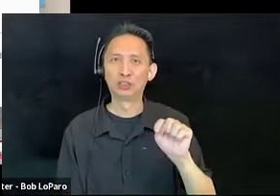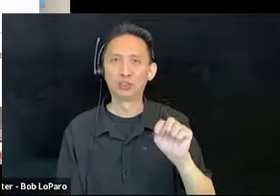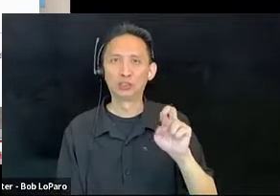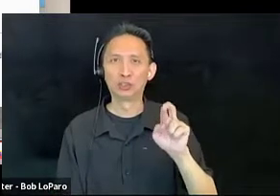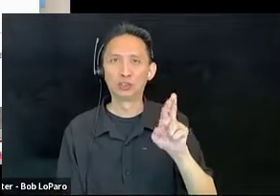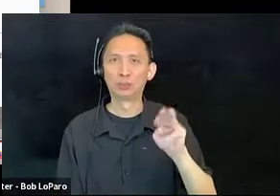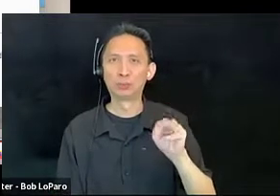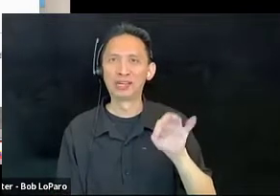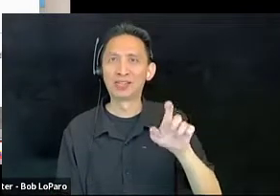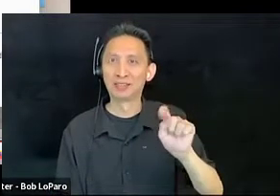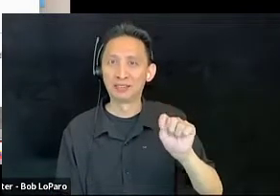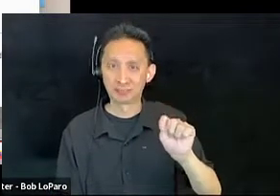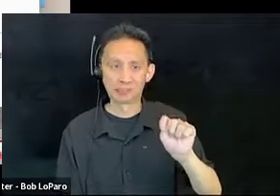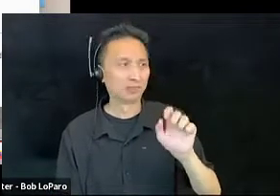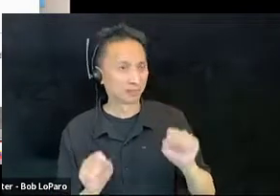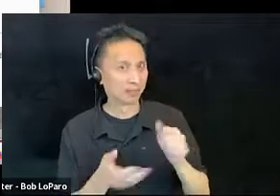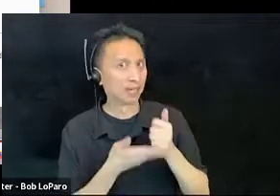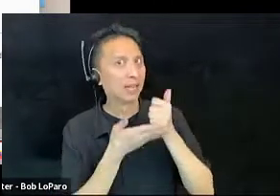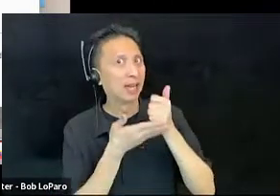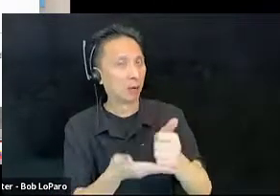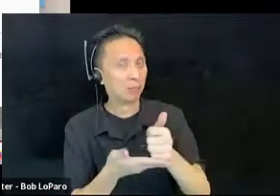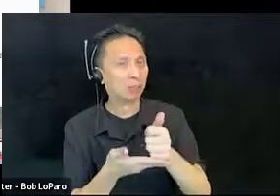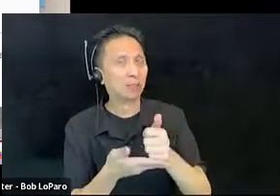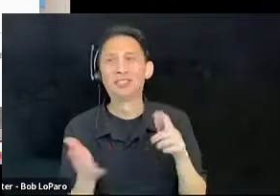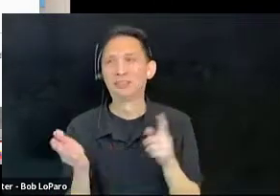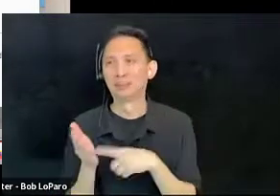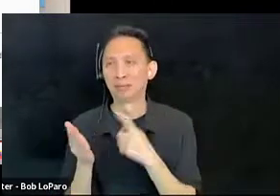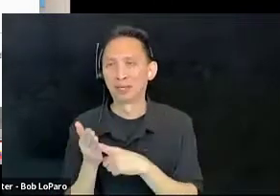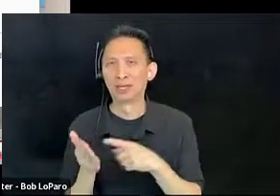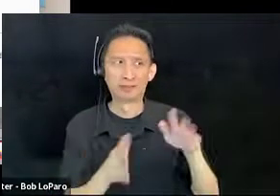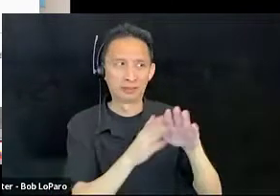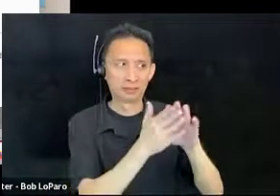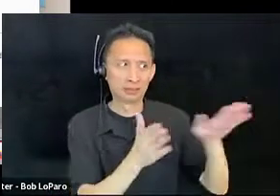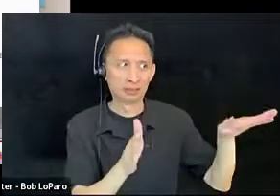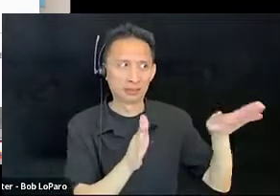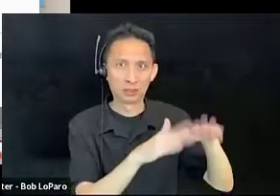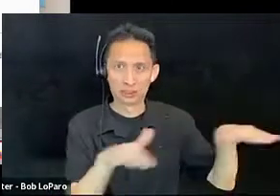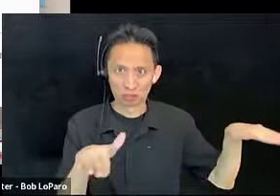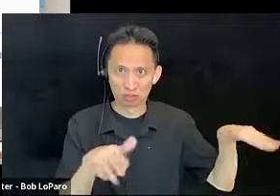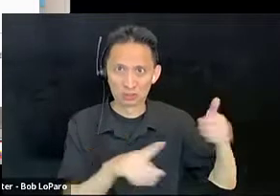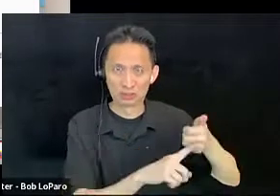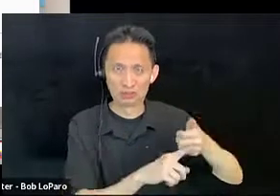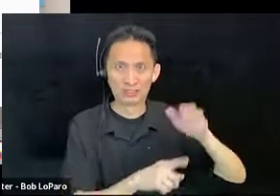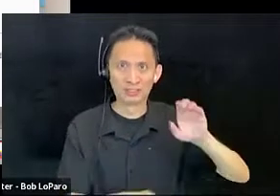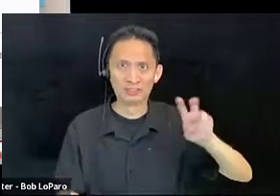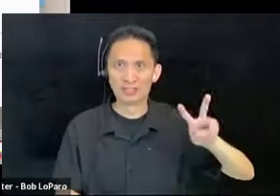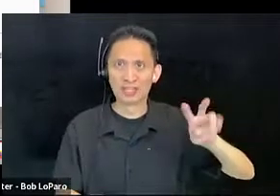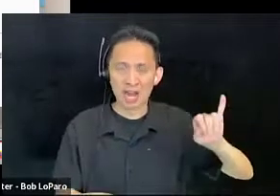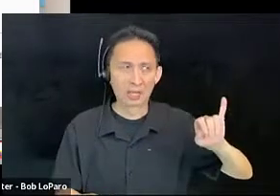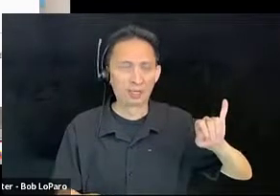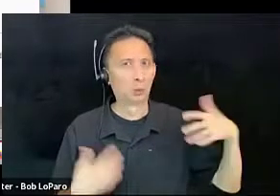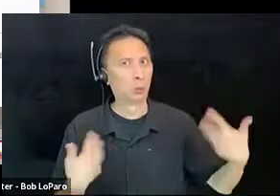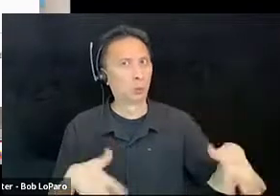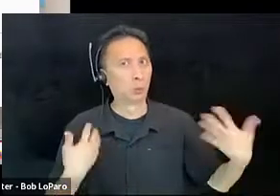around adapting communication for kids with CVI. So, if it's useful for you or if it's not,